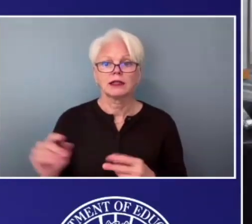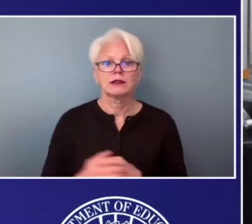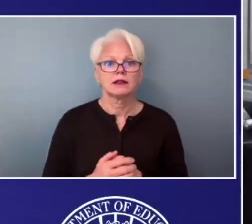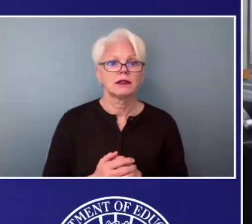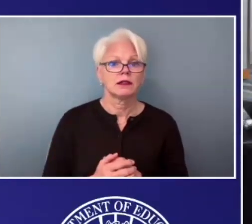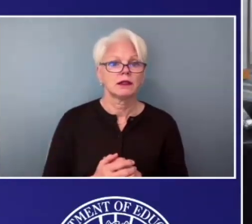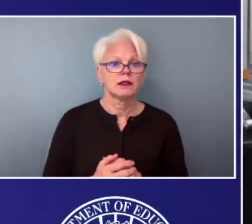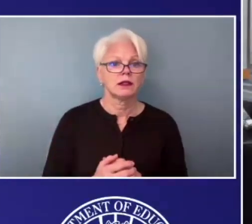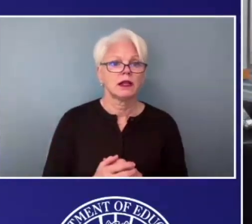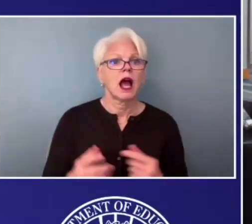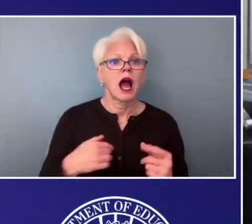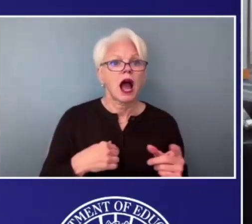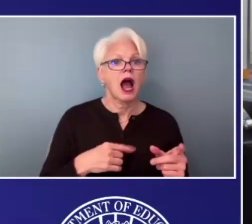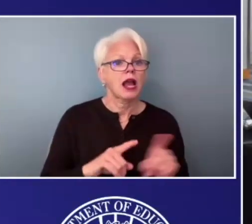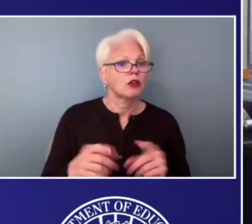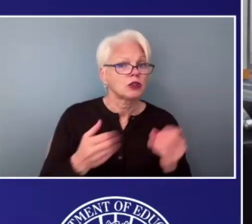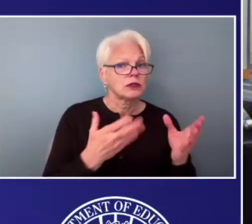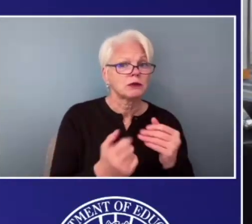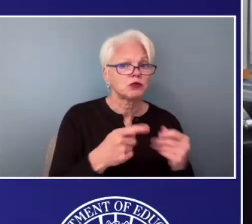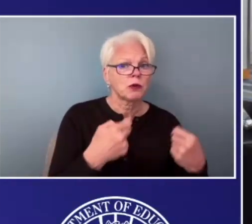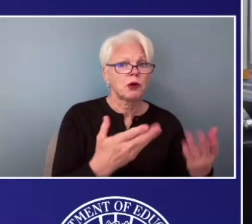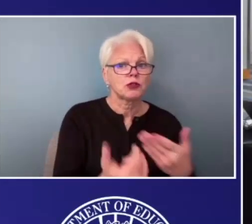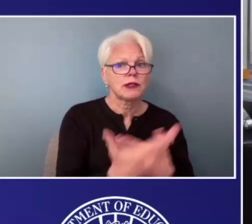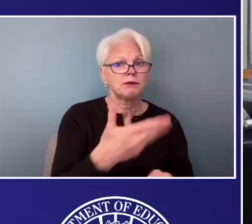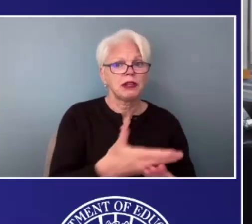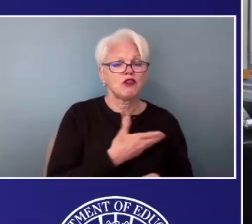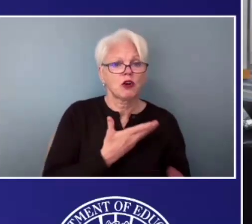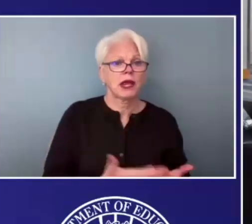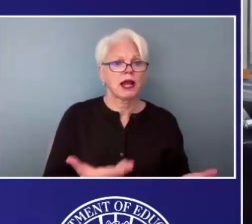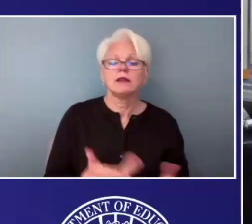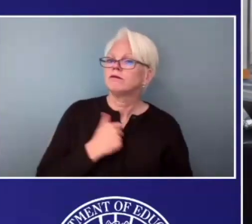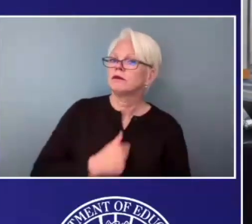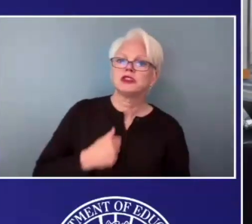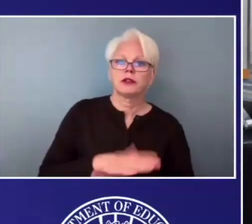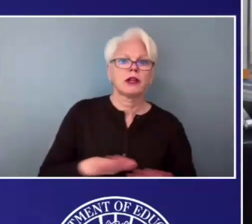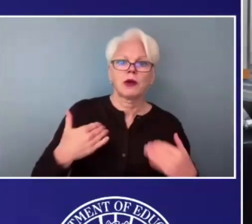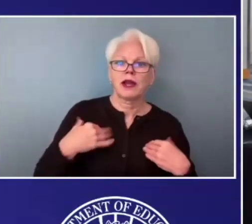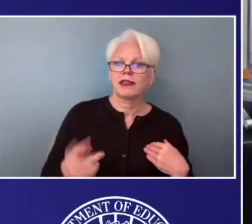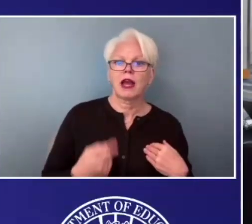I also submitted a proposal this morning before we got here. I'm sorry, I don't have that one. We'll have to get that.